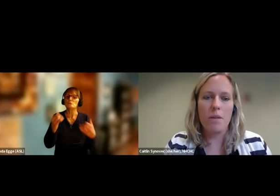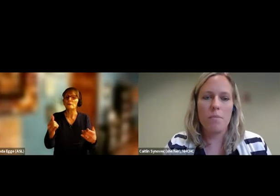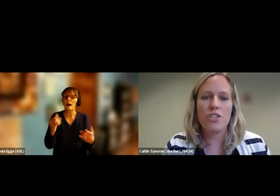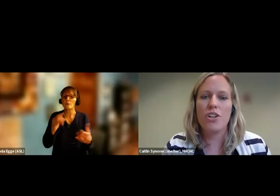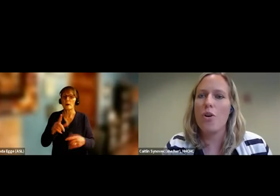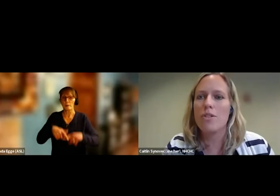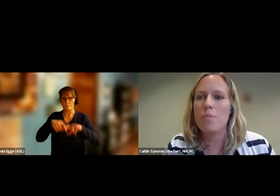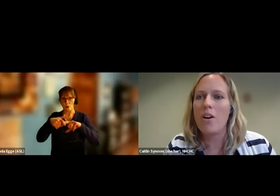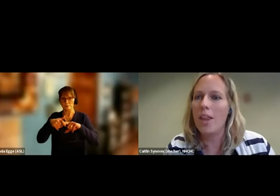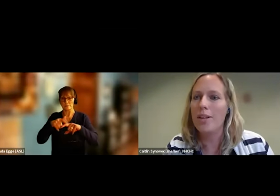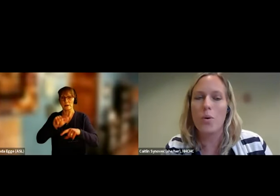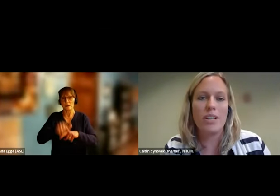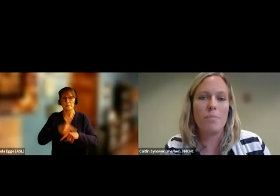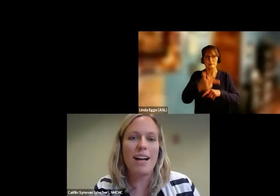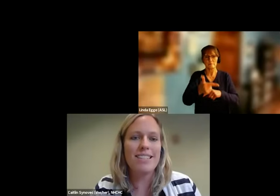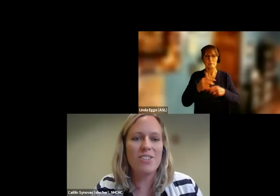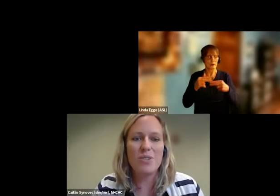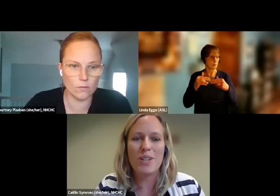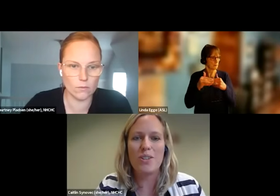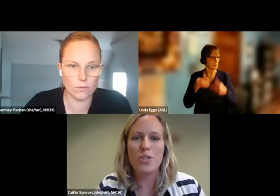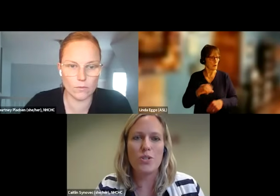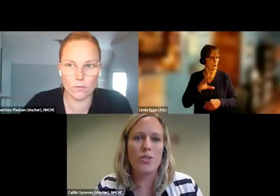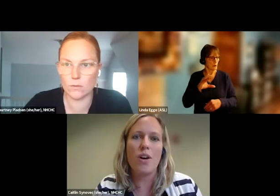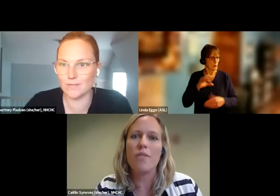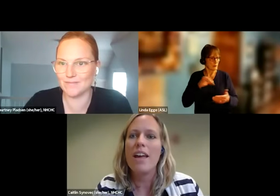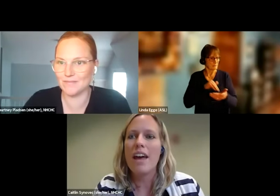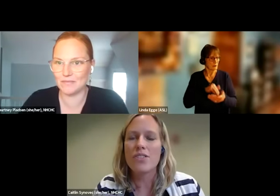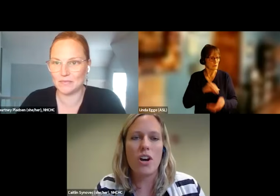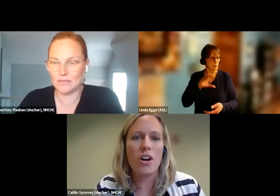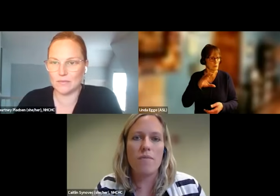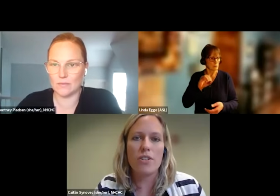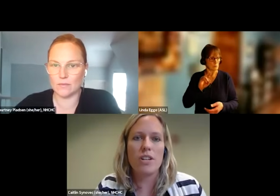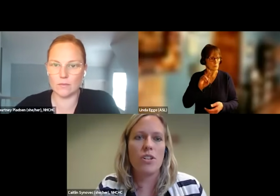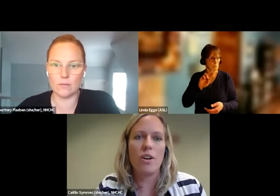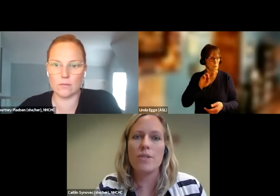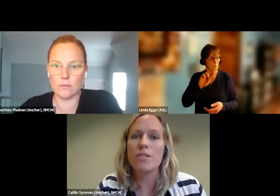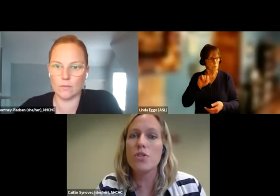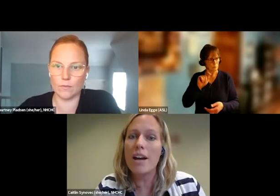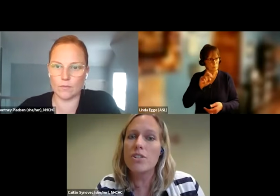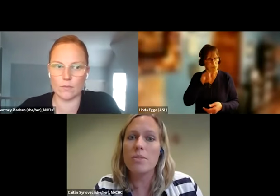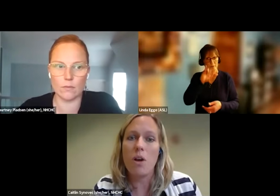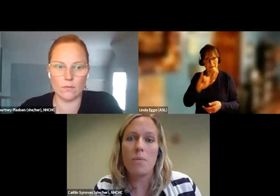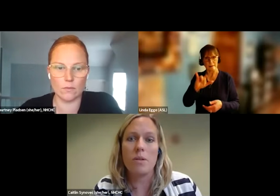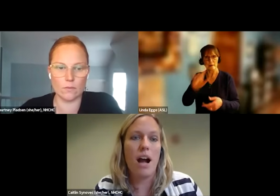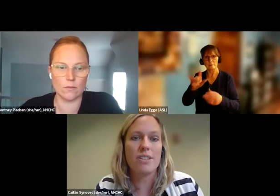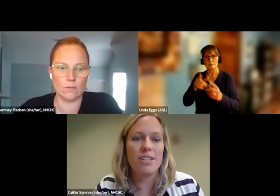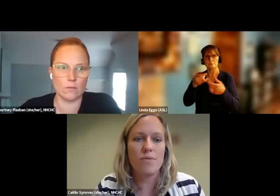and I'm gonna turn it over to my colleague Courtney Pladsen, who's gonna introduce herself and start our conversation around some strategies and promising practices